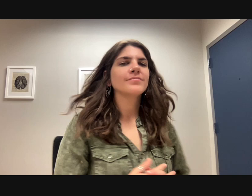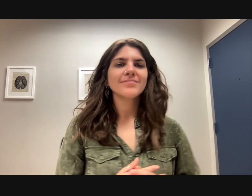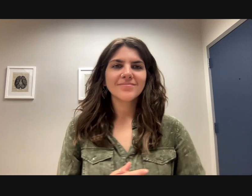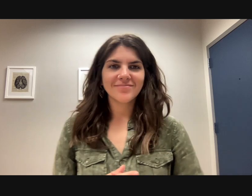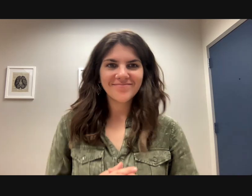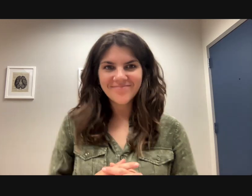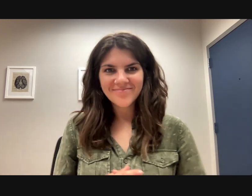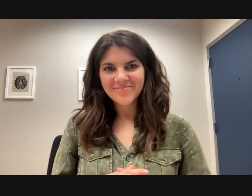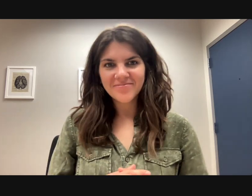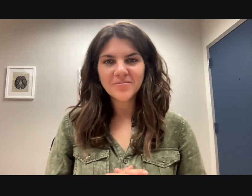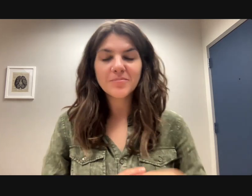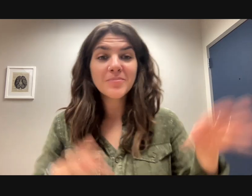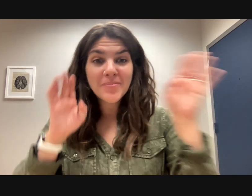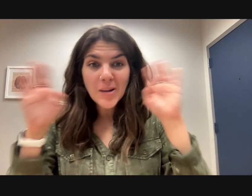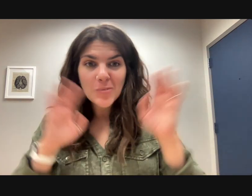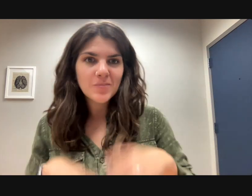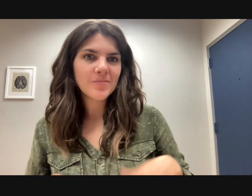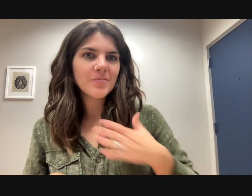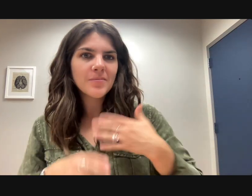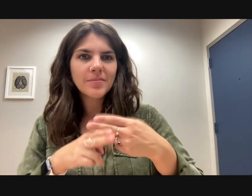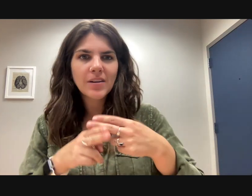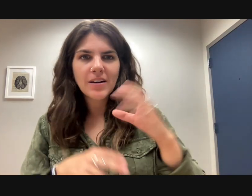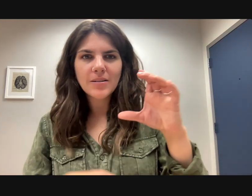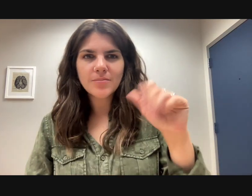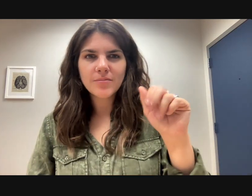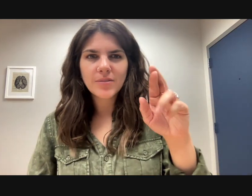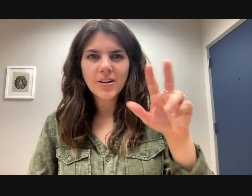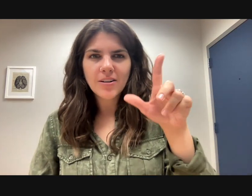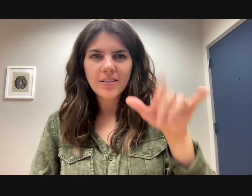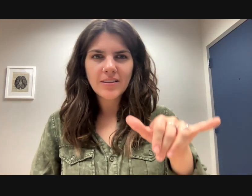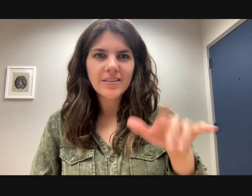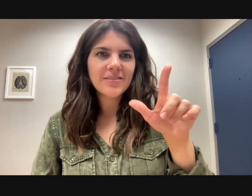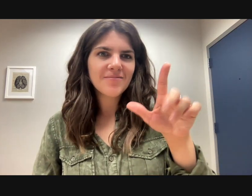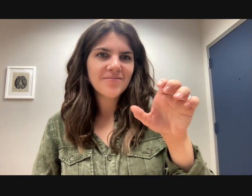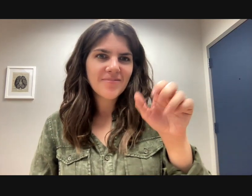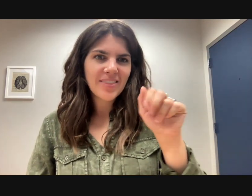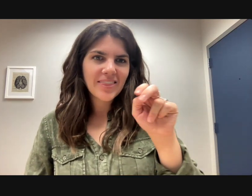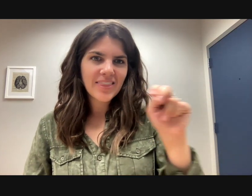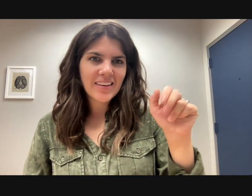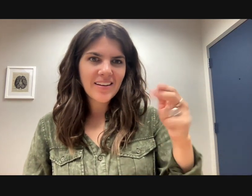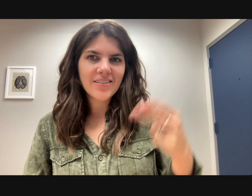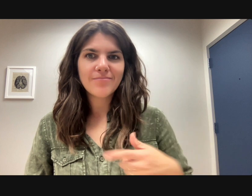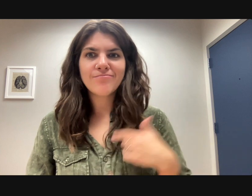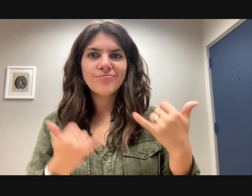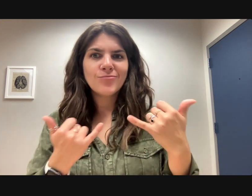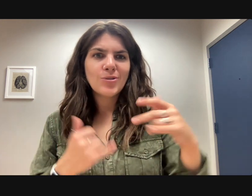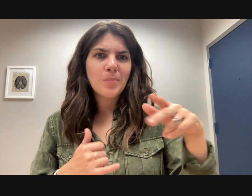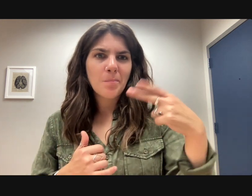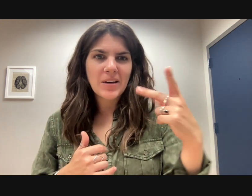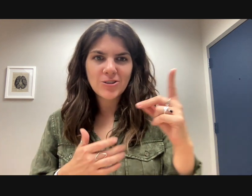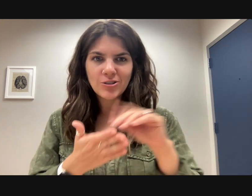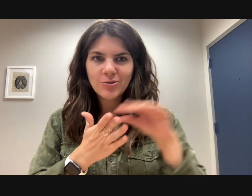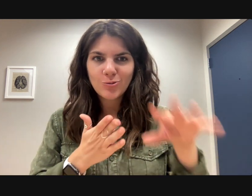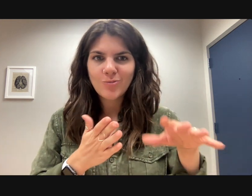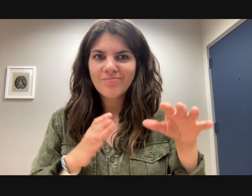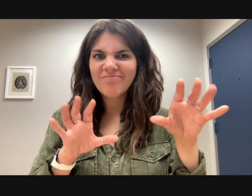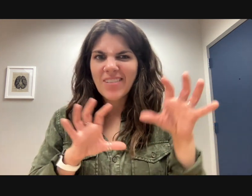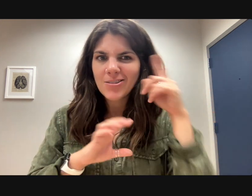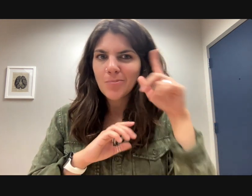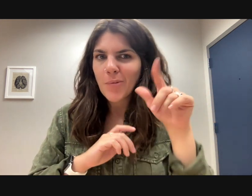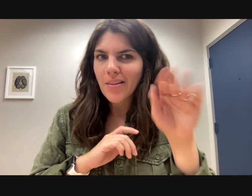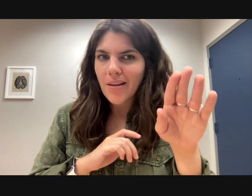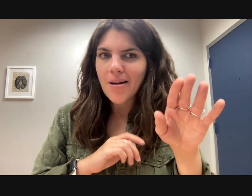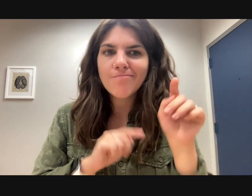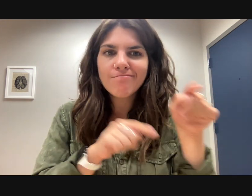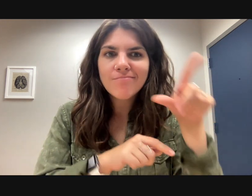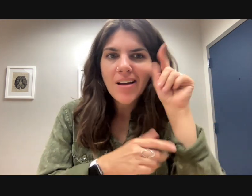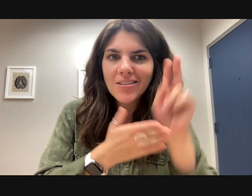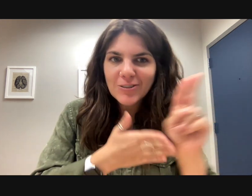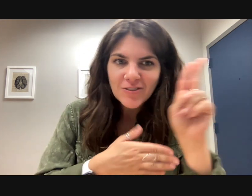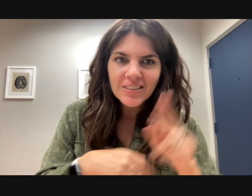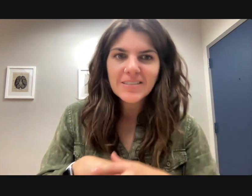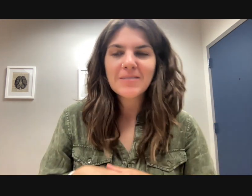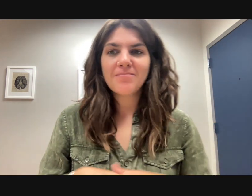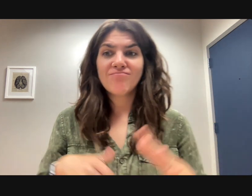Hello, my name is Carly Leannah. I am a PhD student in the Action and Brain Lab at Gallaudet University.